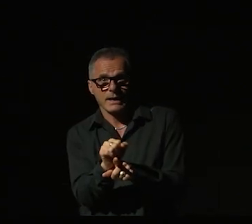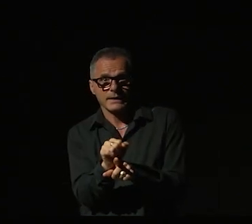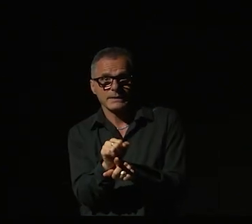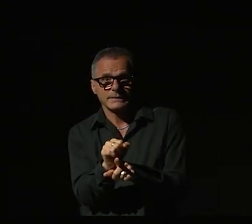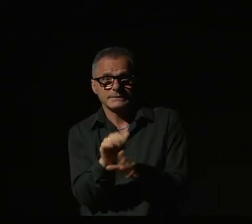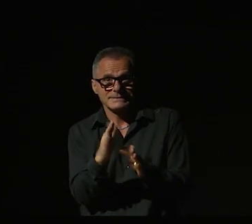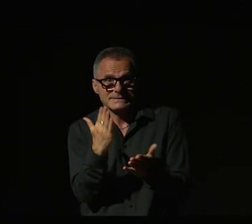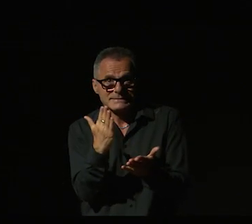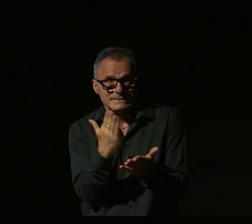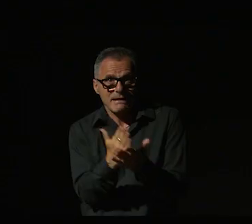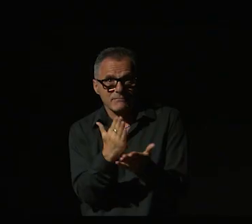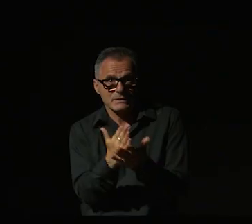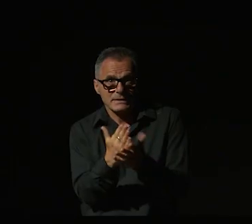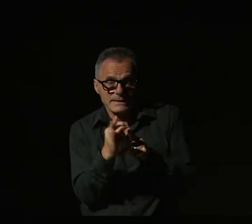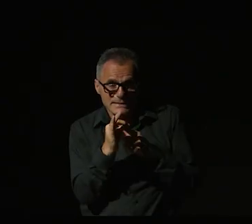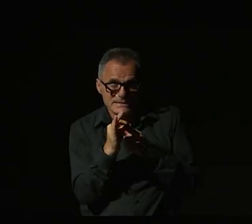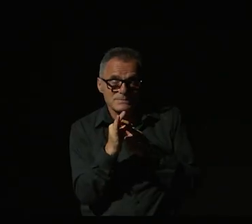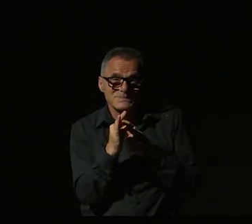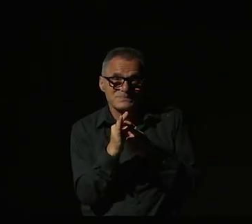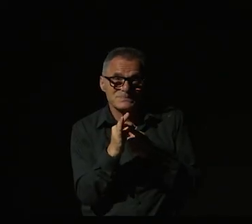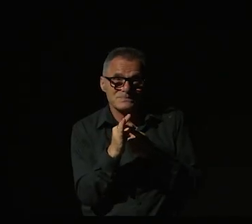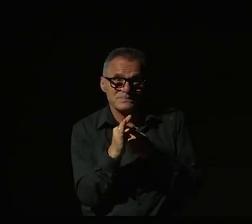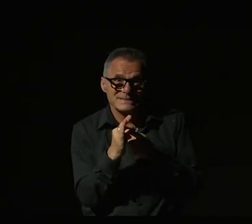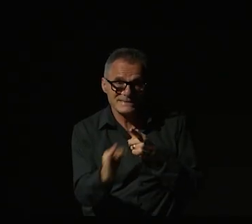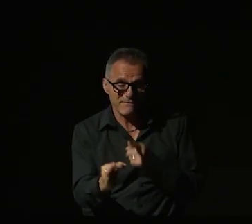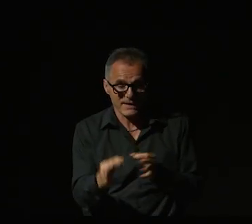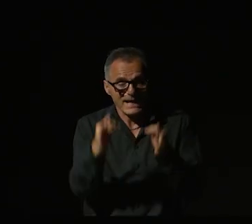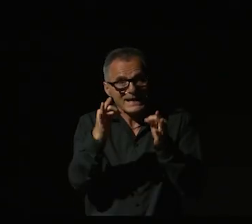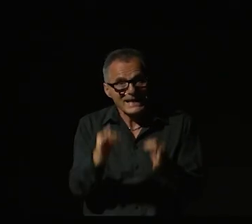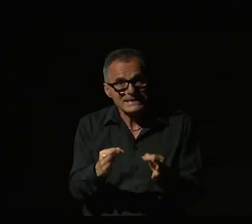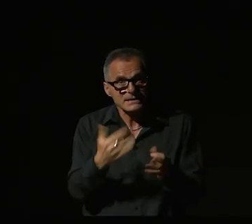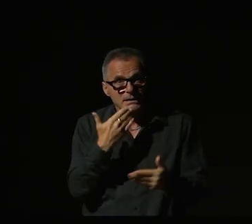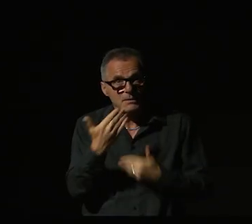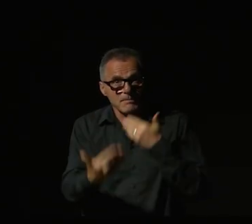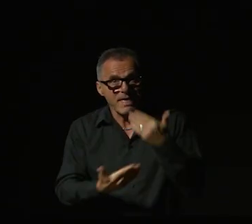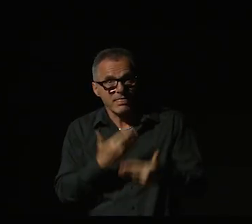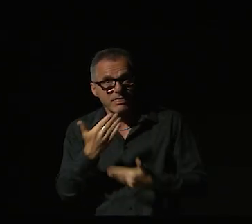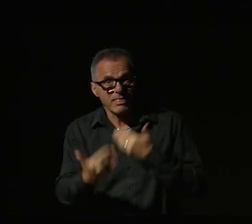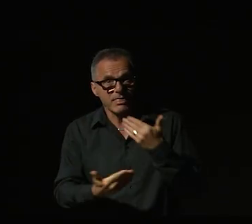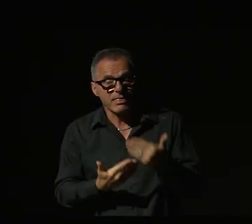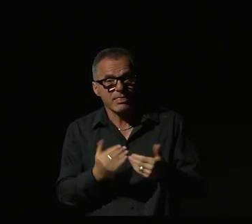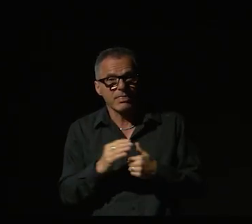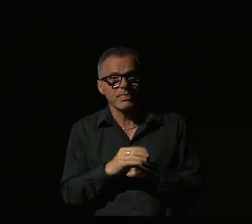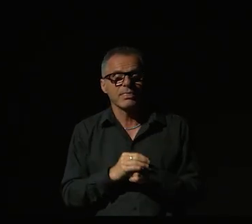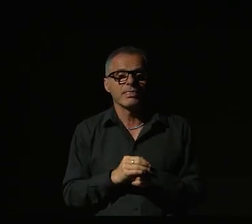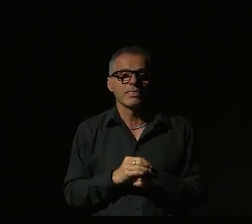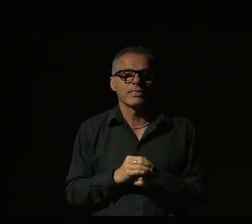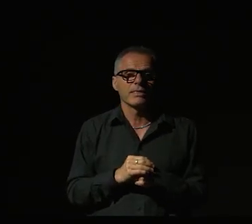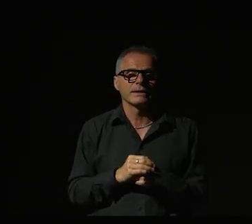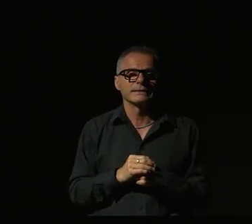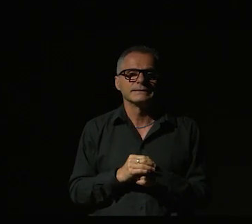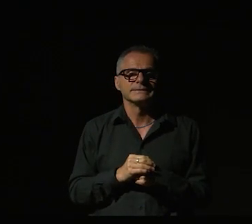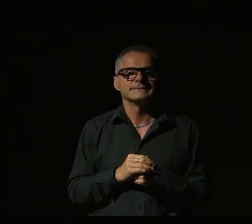with a specific Classical myth has been, Bellori himself says in its first account,